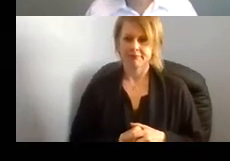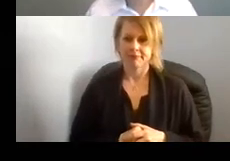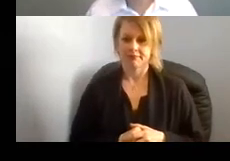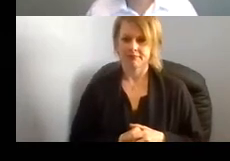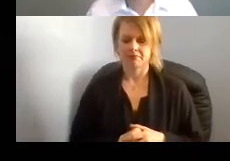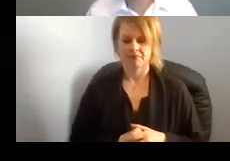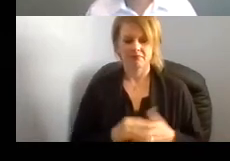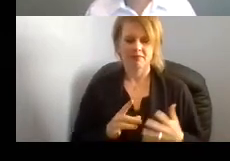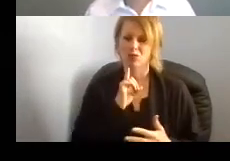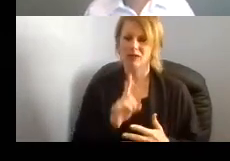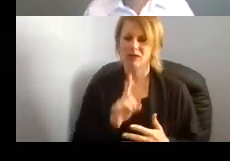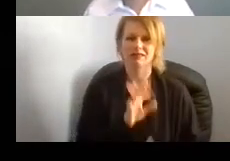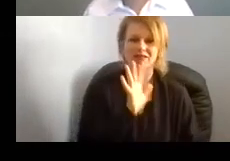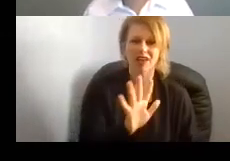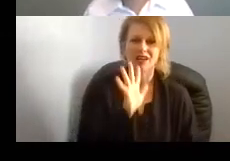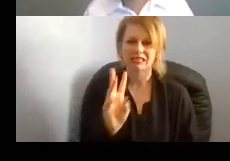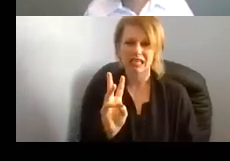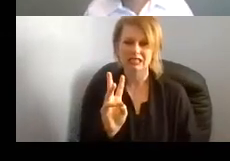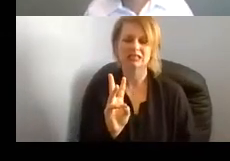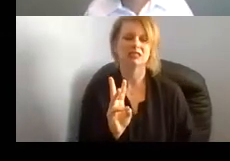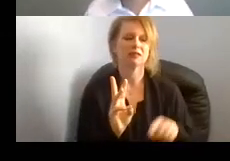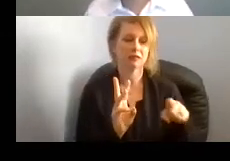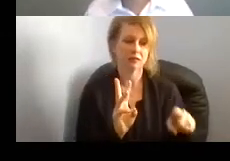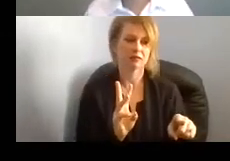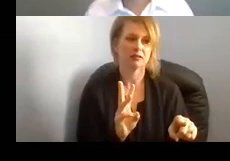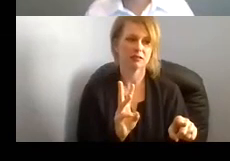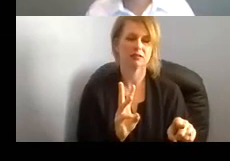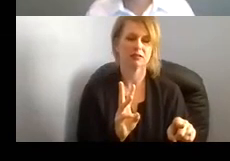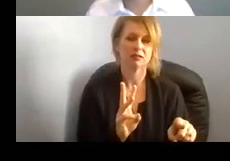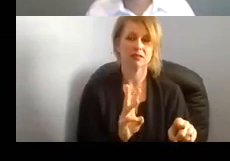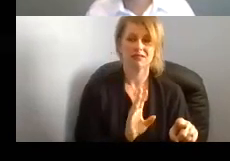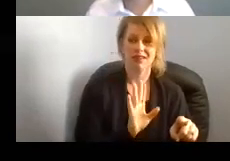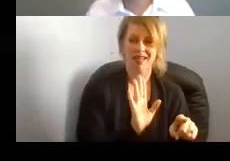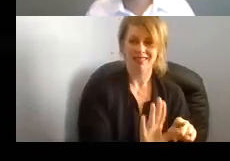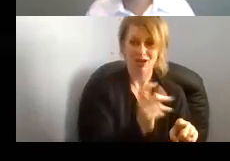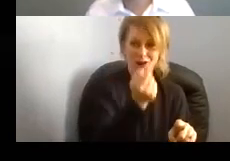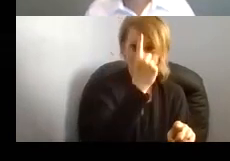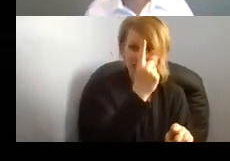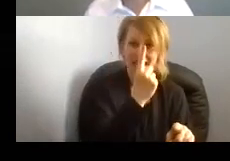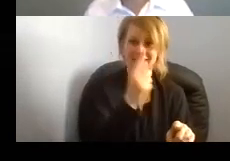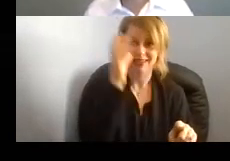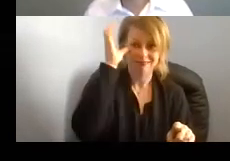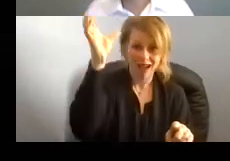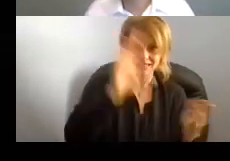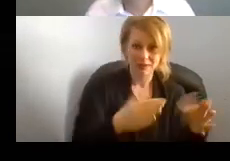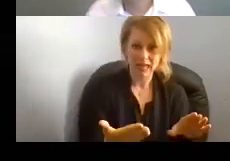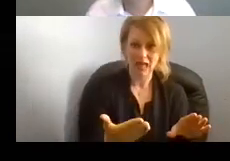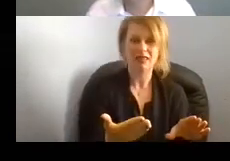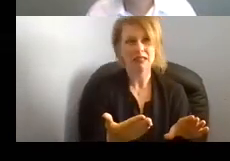6-year-olds, they may still be solidifying their understanding of the concepts of death. Most of those concepts are learned by most children